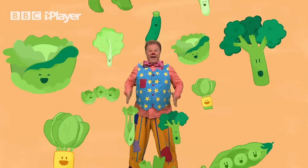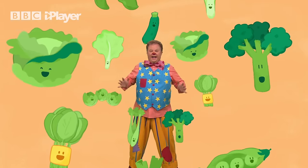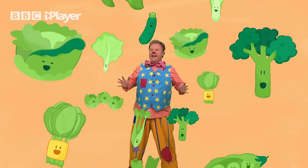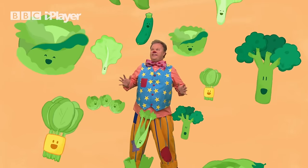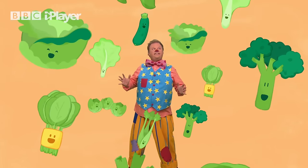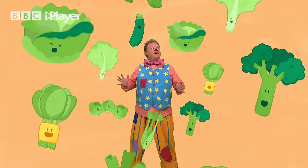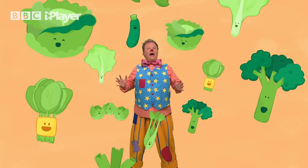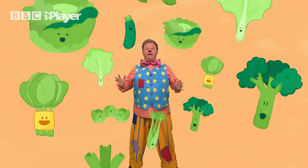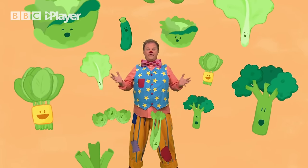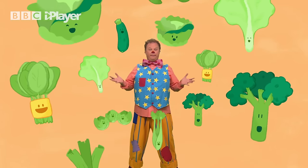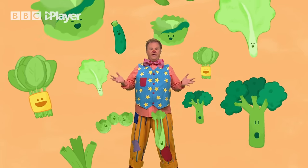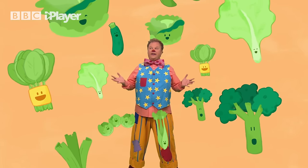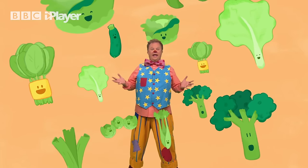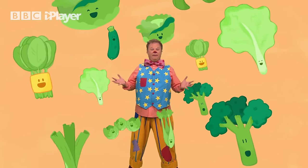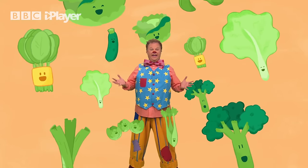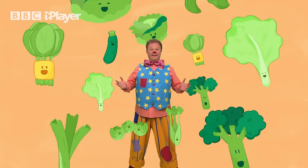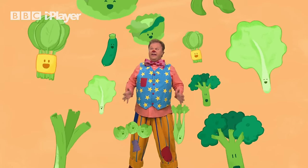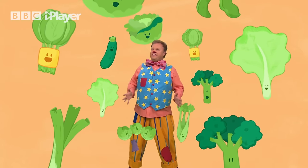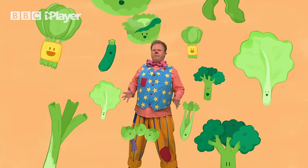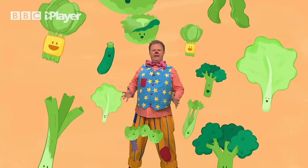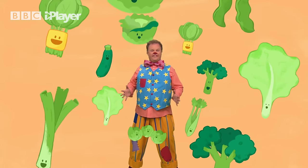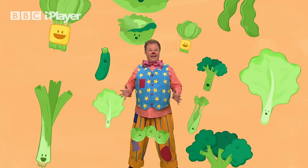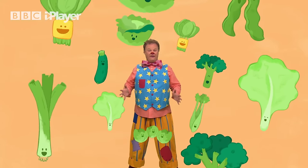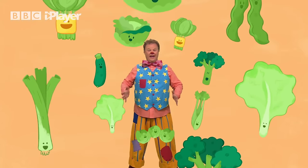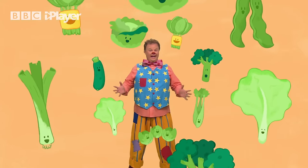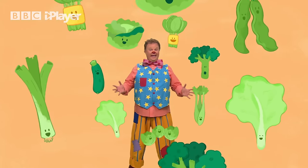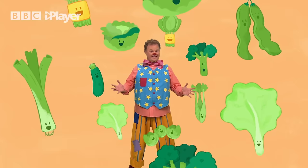lettuce cabbage broccoli peas spinach celery leeks